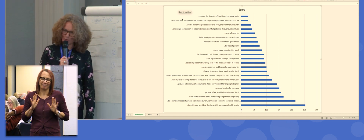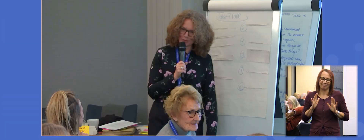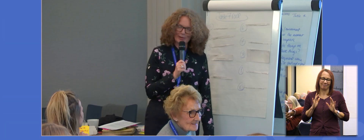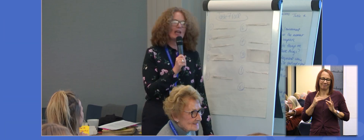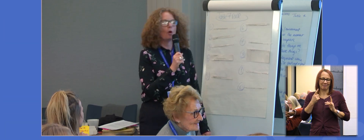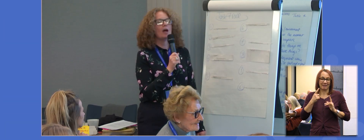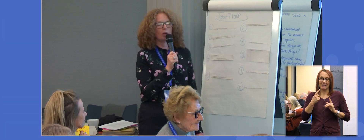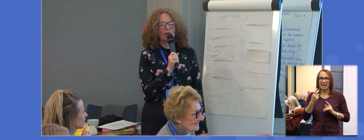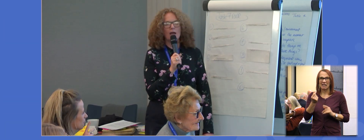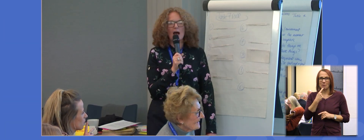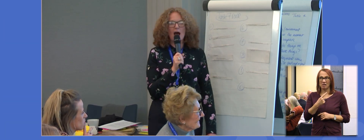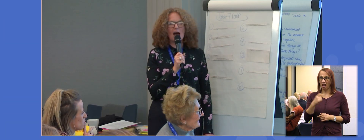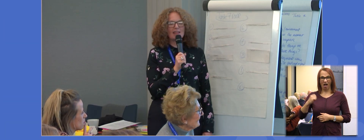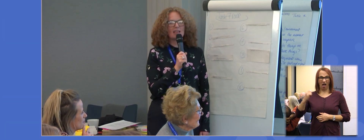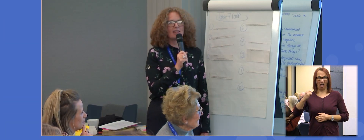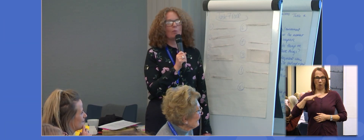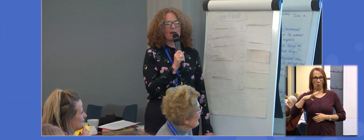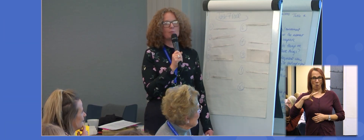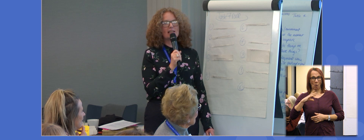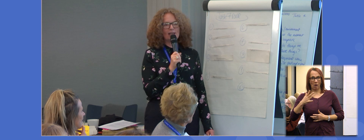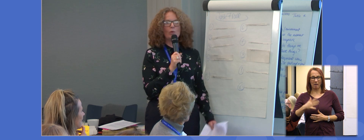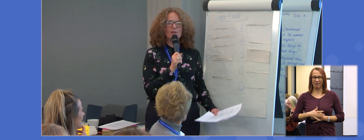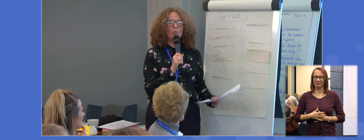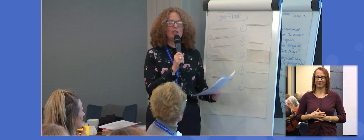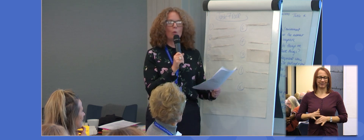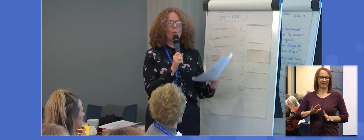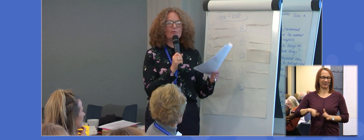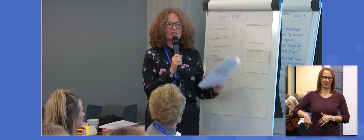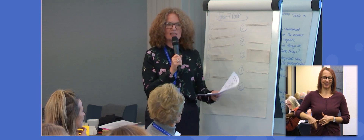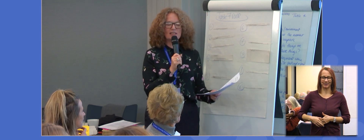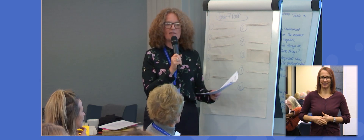those people no I think I think we have to be clear we you know we've got 67